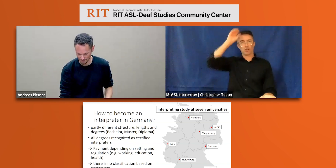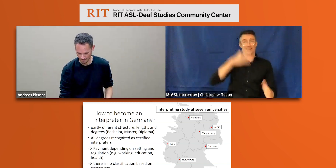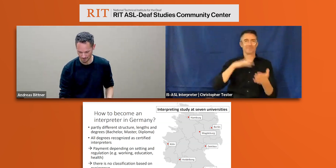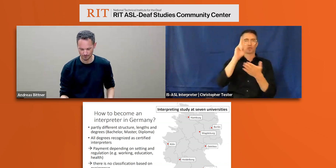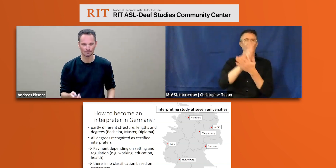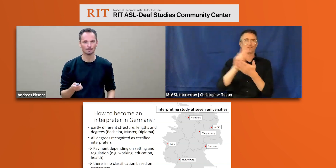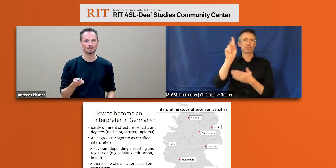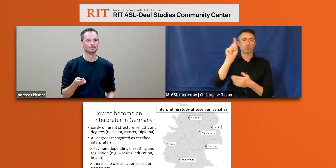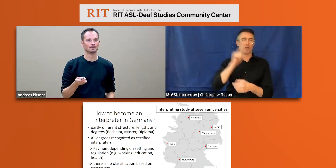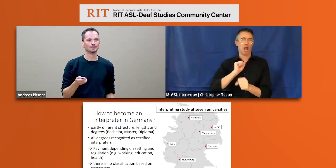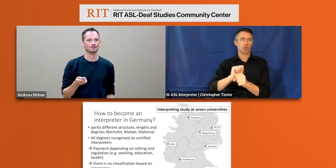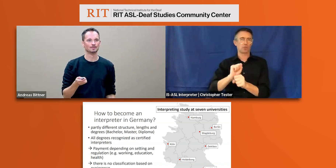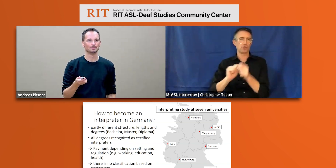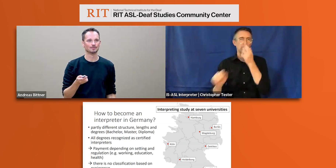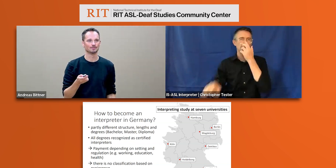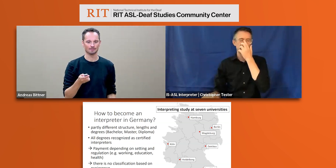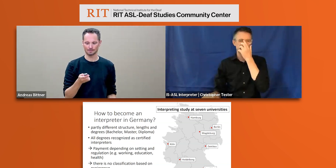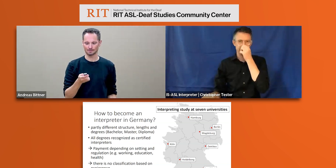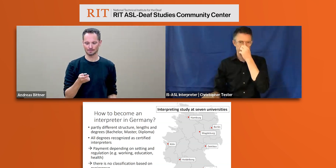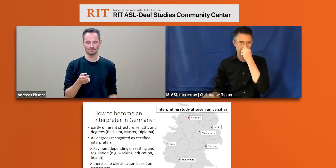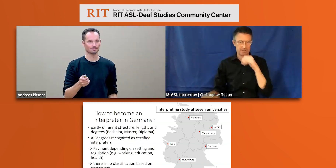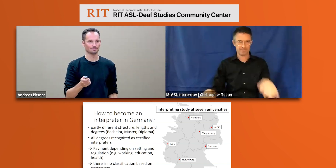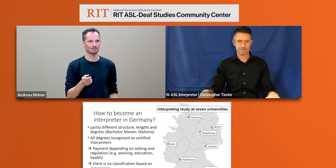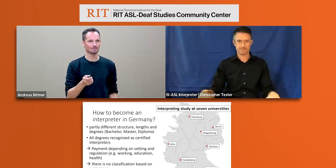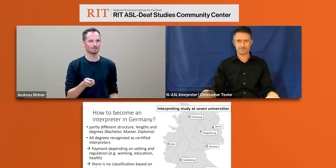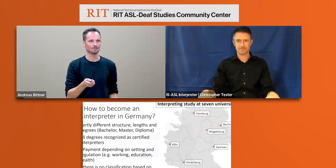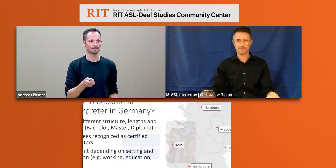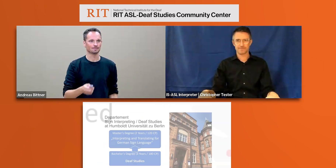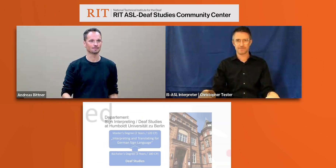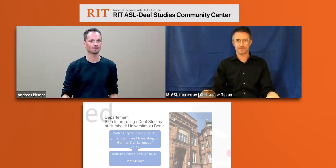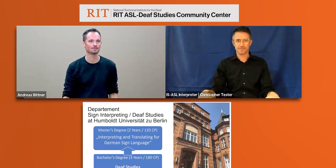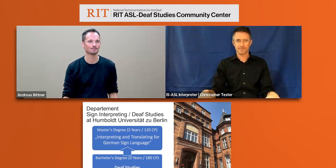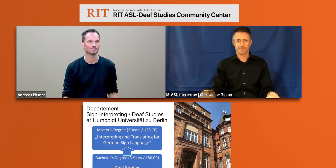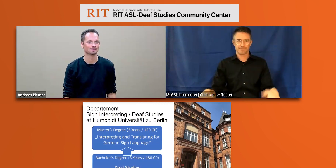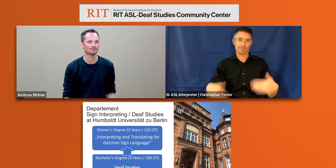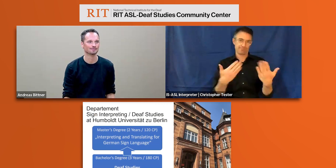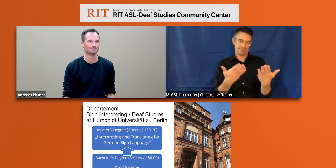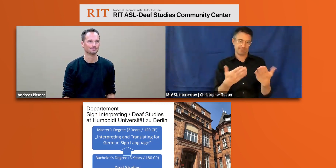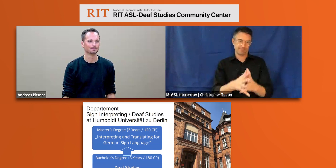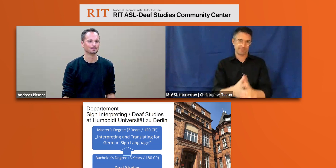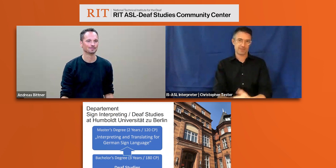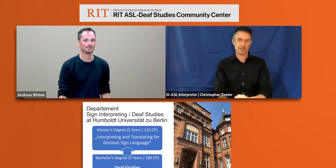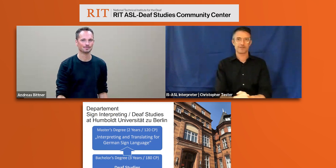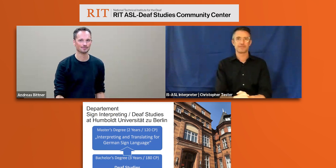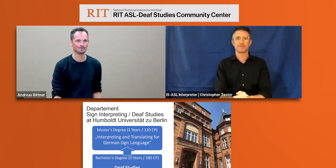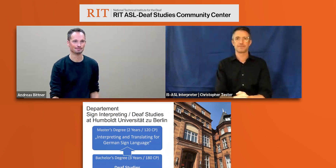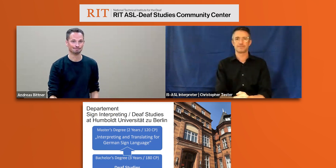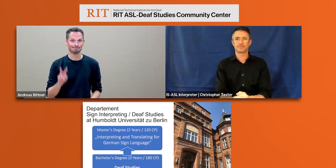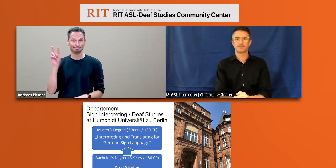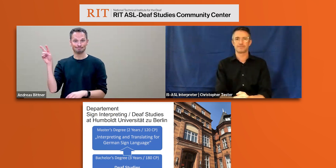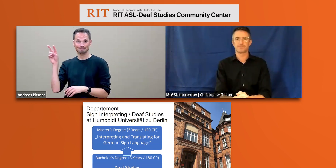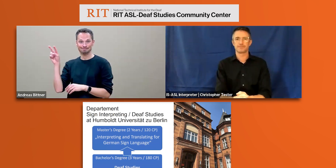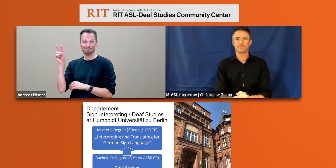So, in Berlin, the university where I work... Is here.